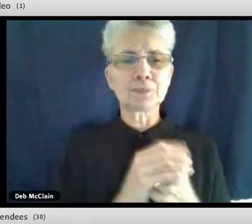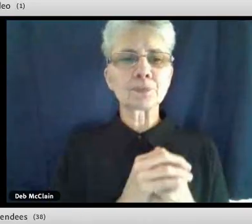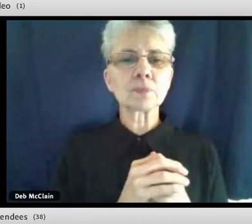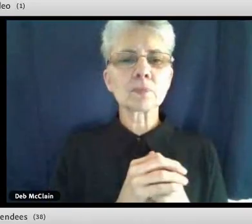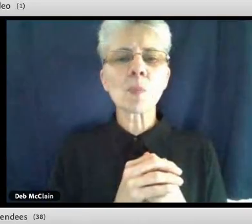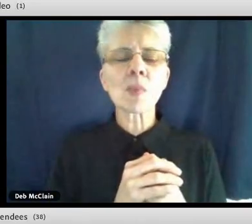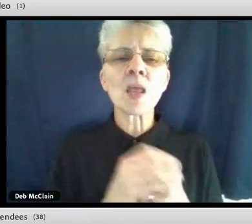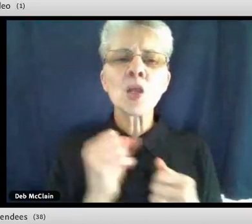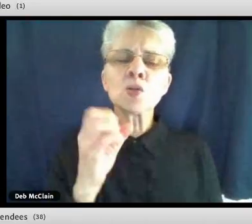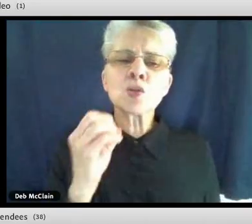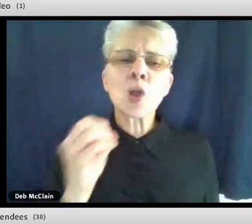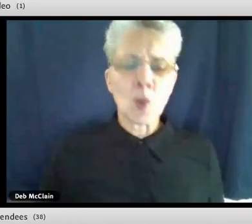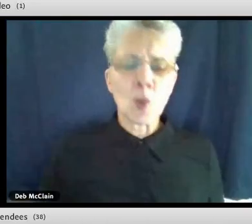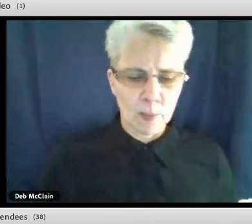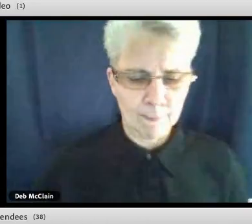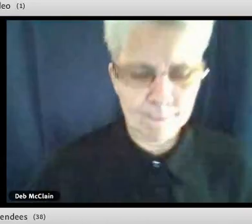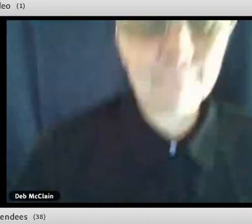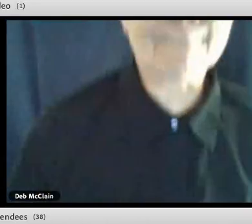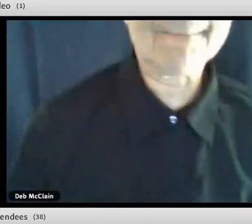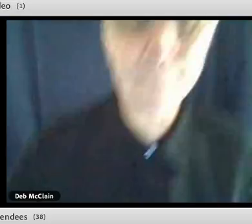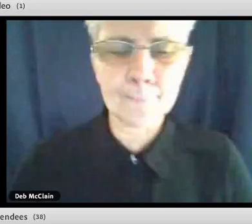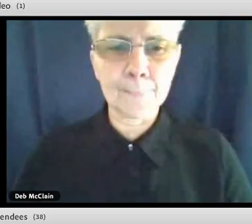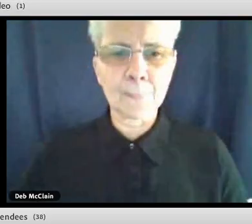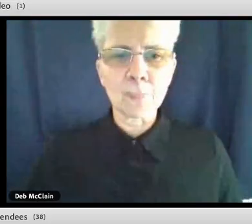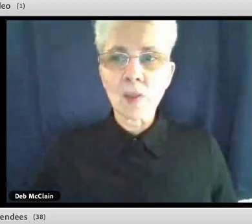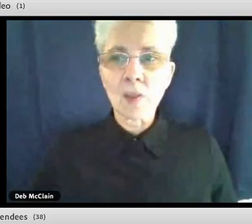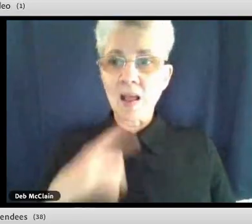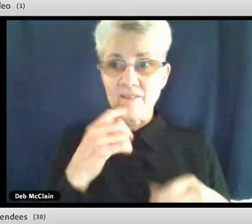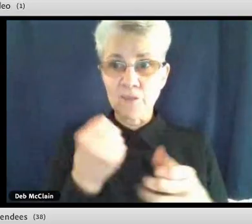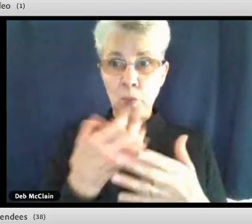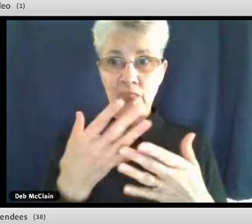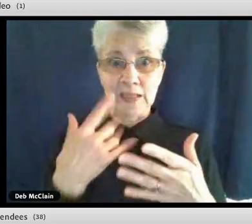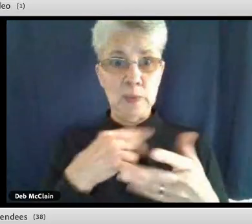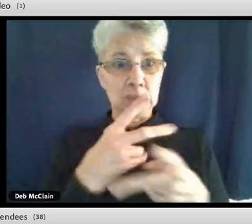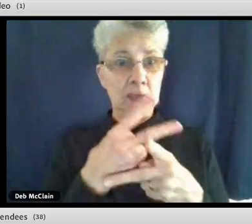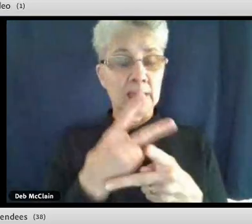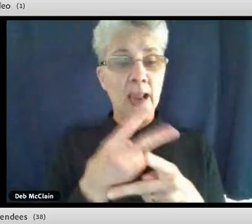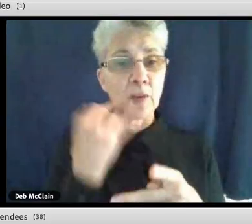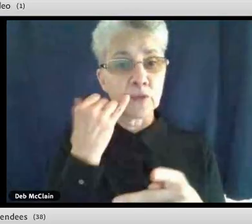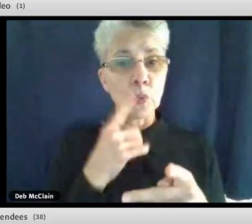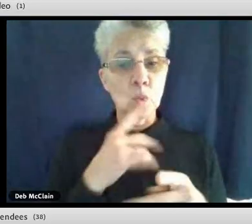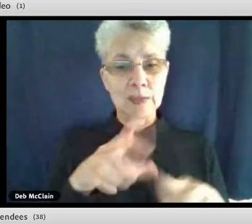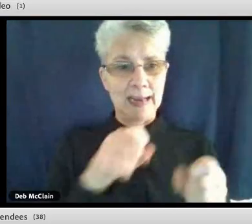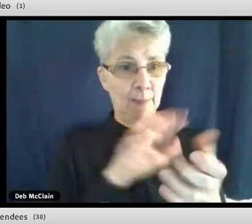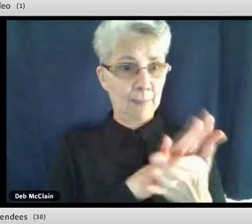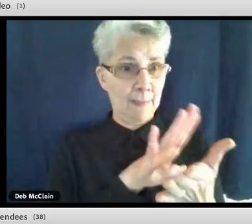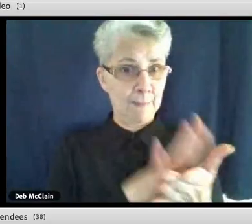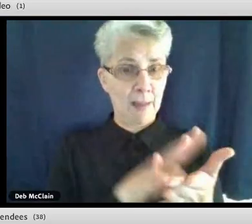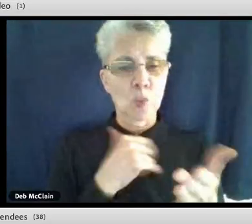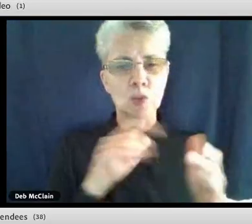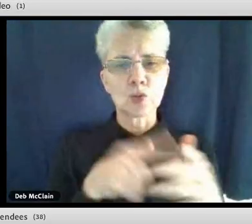So couple of housekeeping things: If you would take out a sheet of paper, we're going to do a very quick